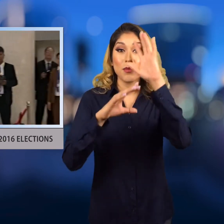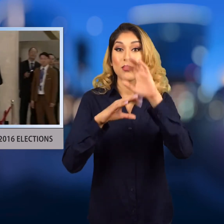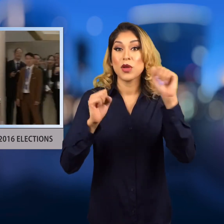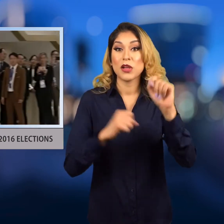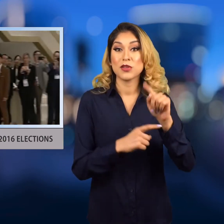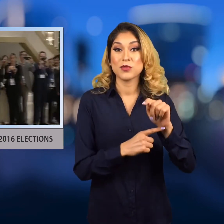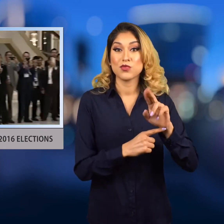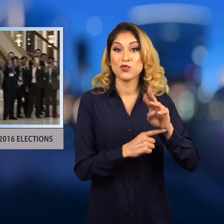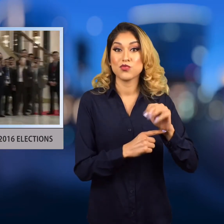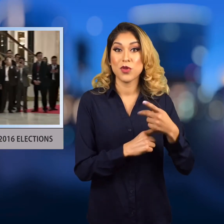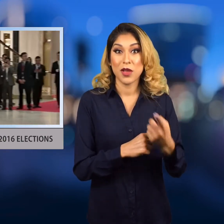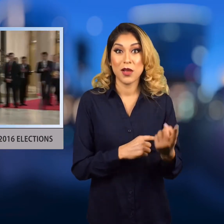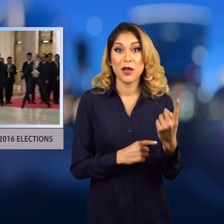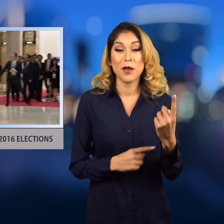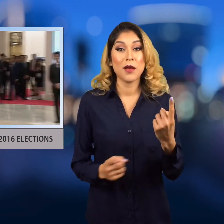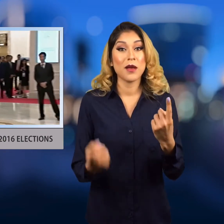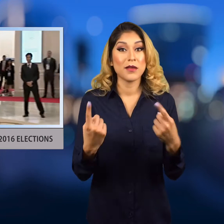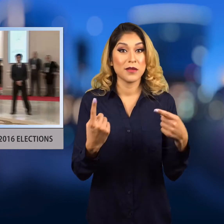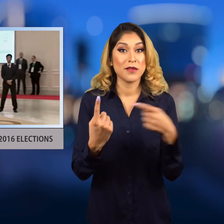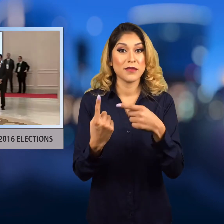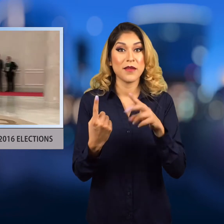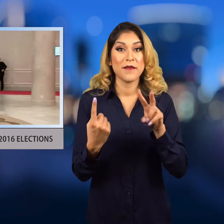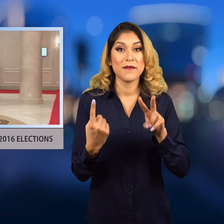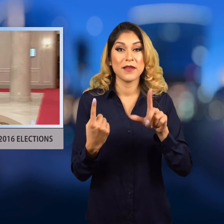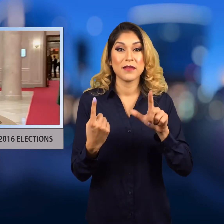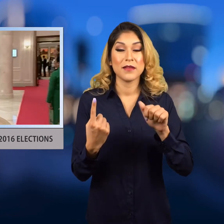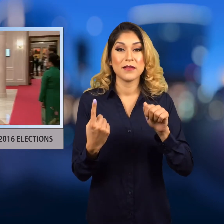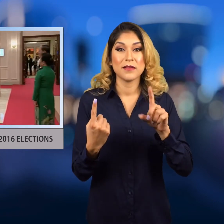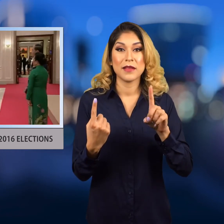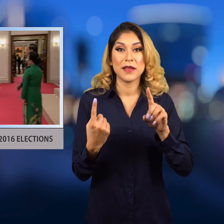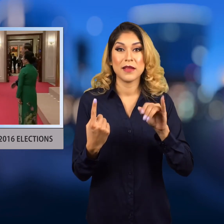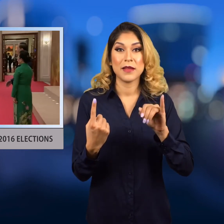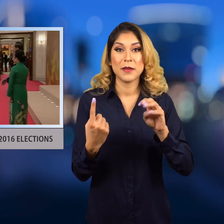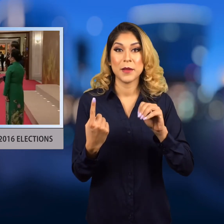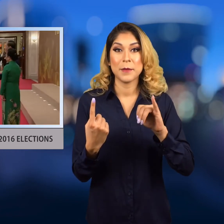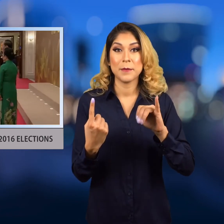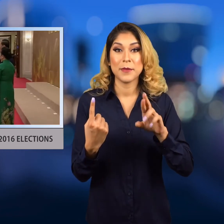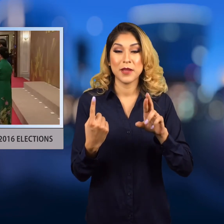he and Russia's leader Vladimir Putin